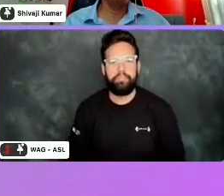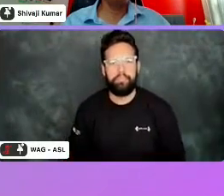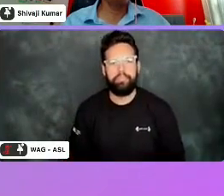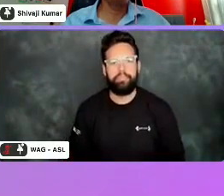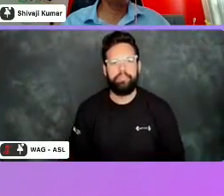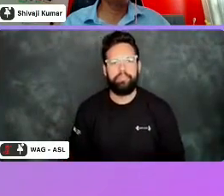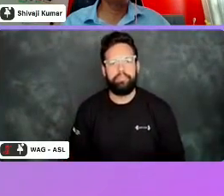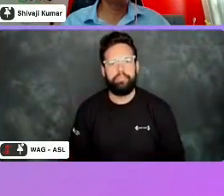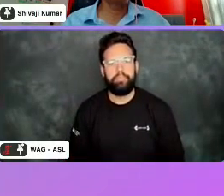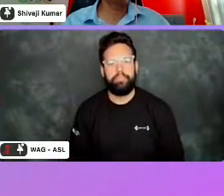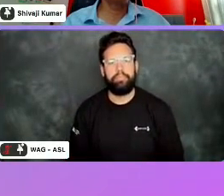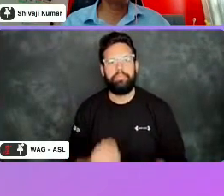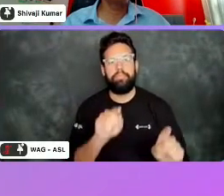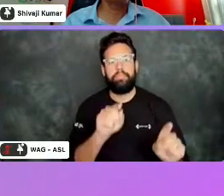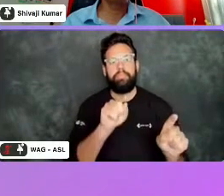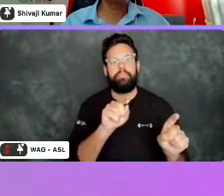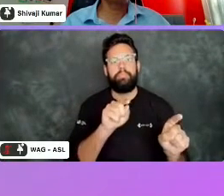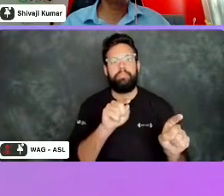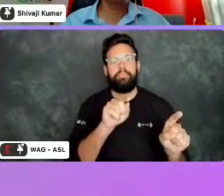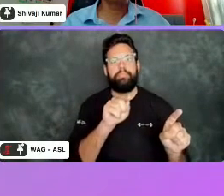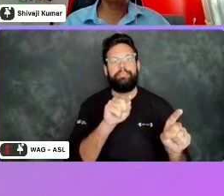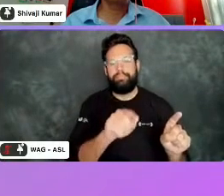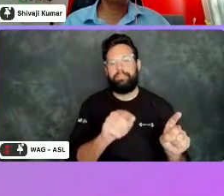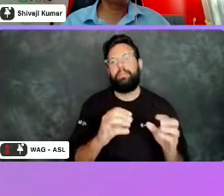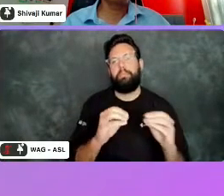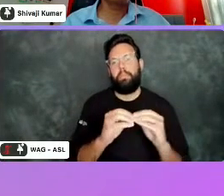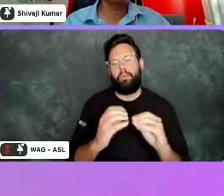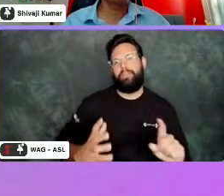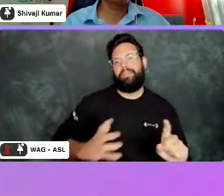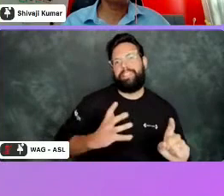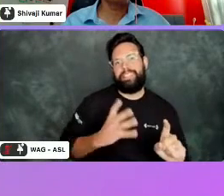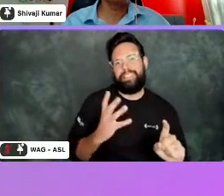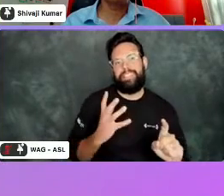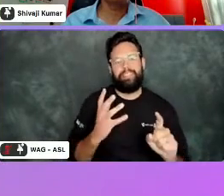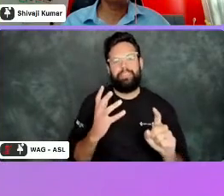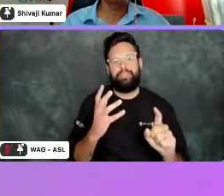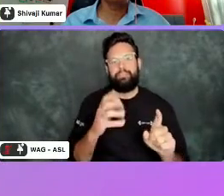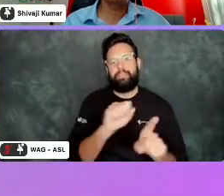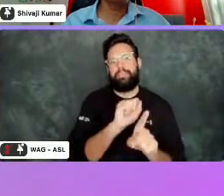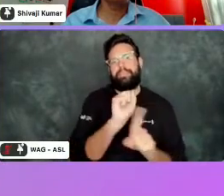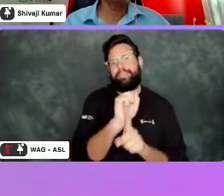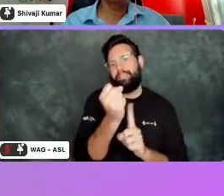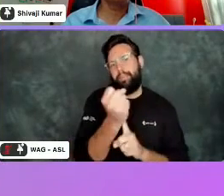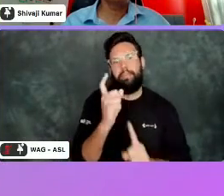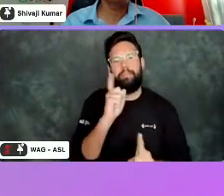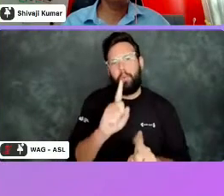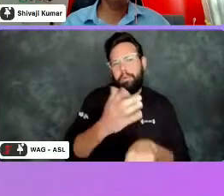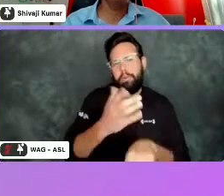It's gonna actually refresh the page automatically for me. So we should see that aria label show up right away, hooray. I think that's one issue down.